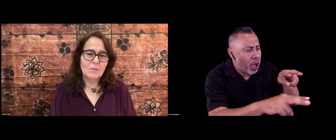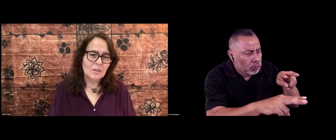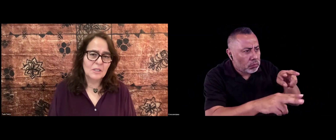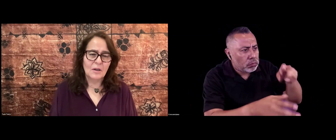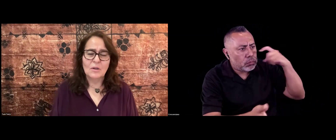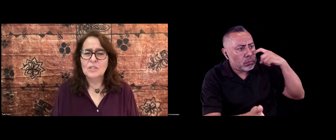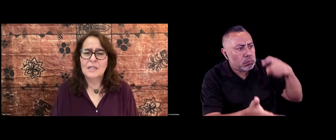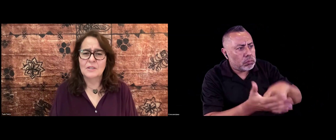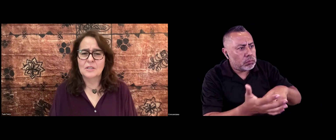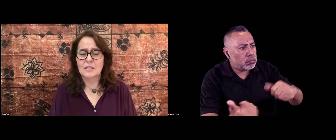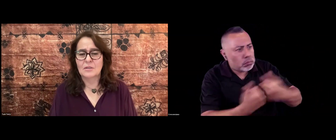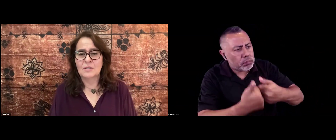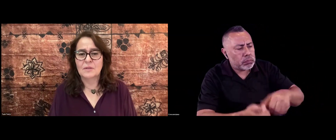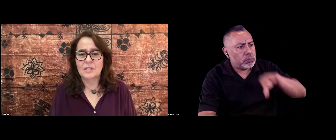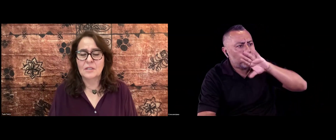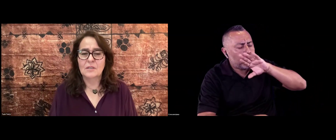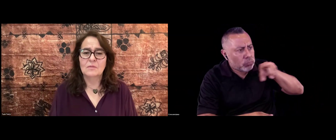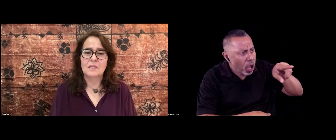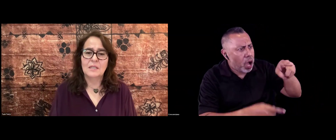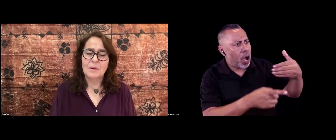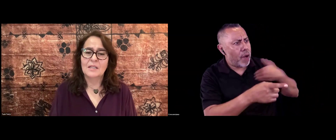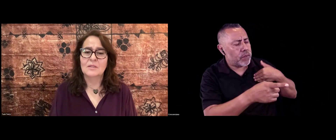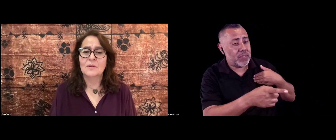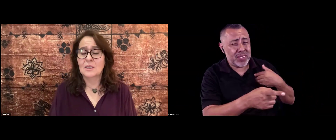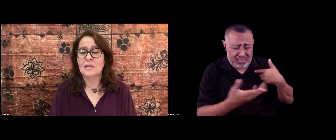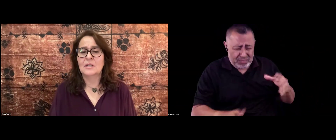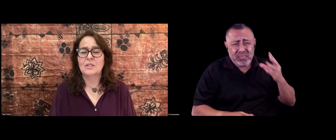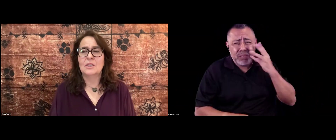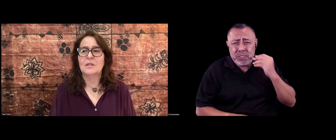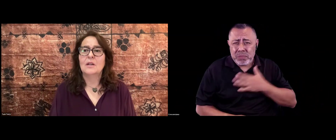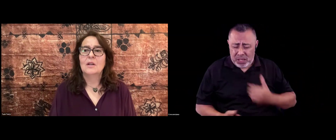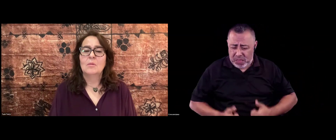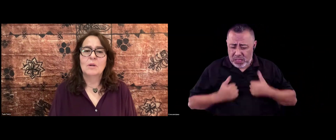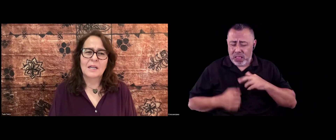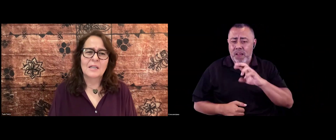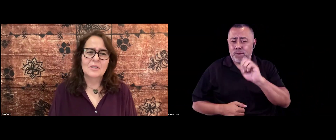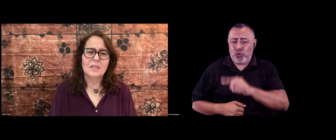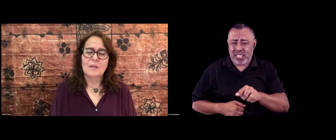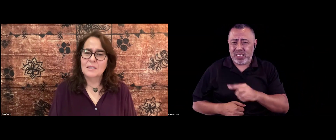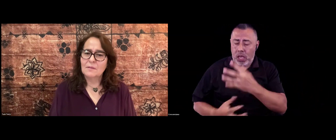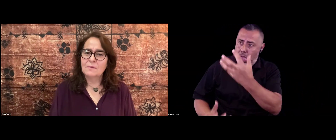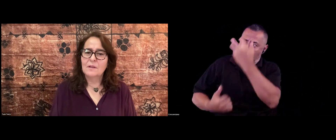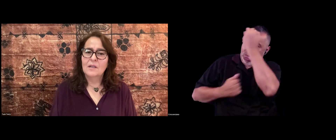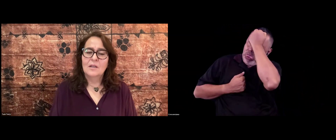I was already immersed in our own challenges on a reservation with the impacts of colonization. But I got to see my desk.